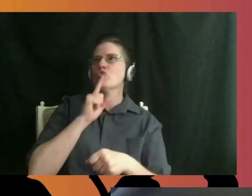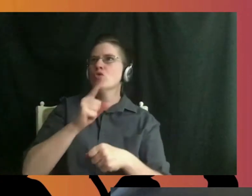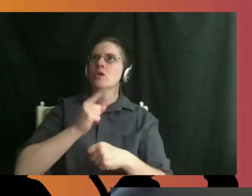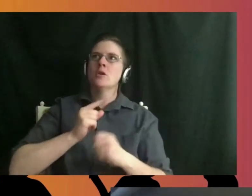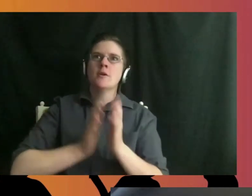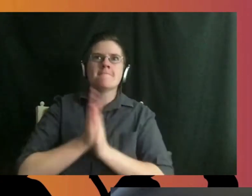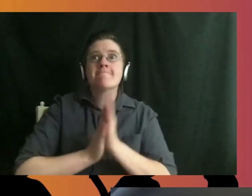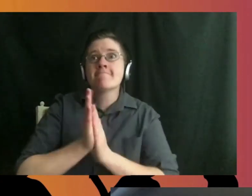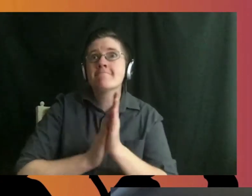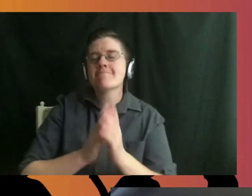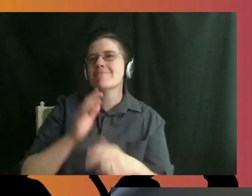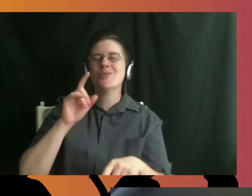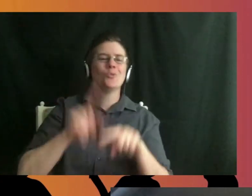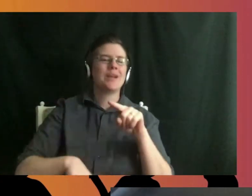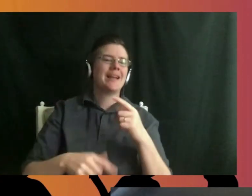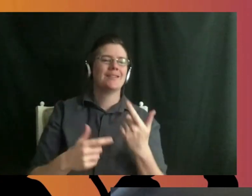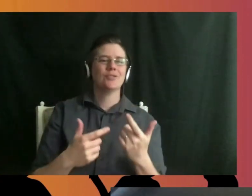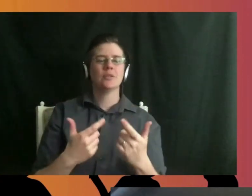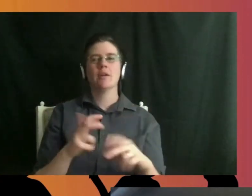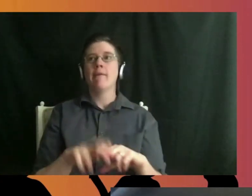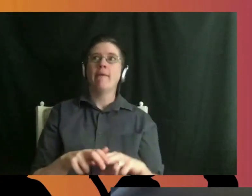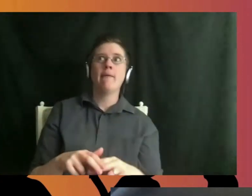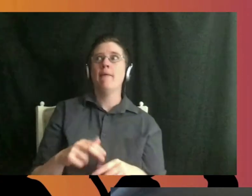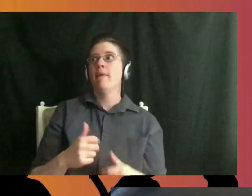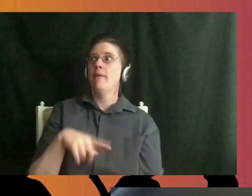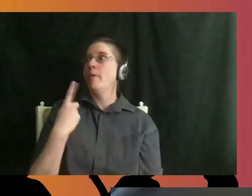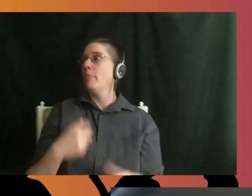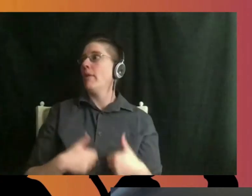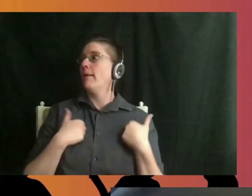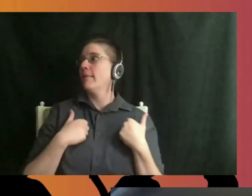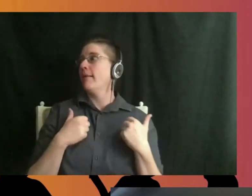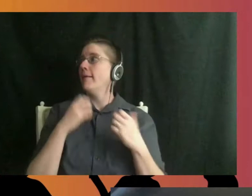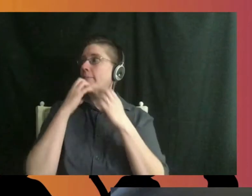black lives matter and you're gonna do that that black square and then call it a day